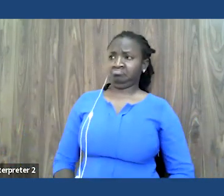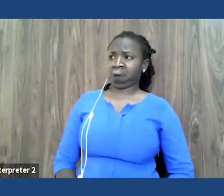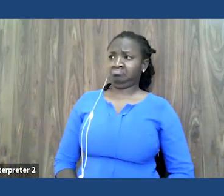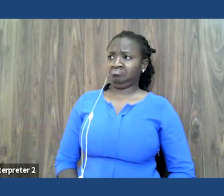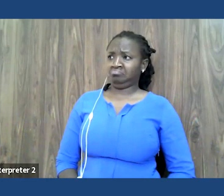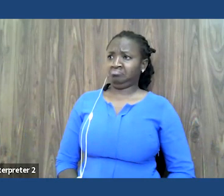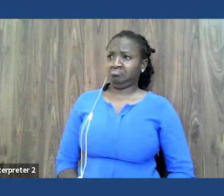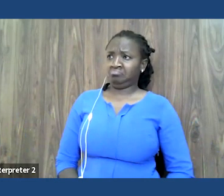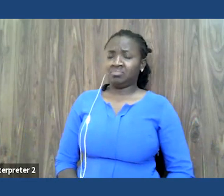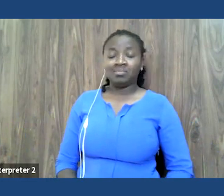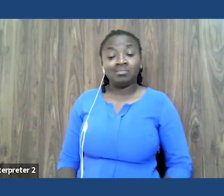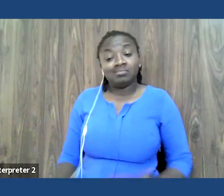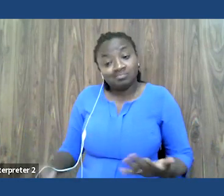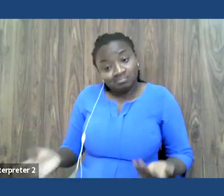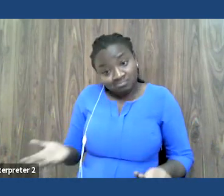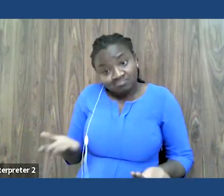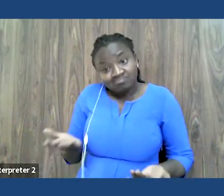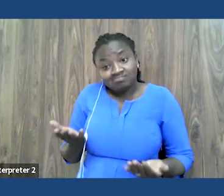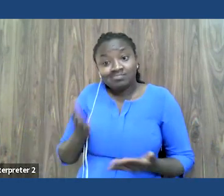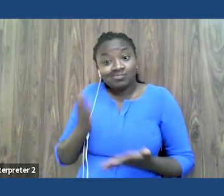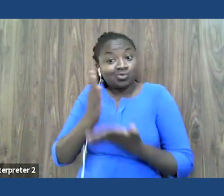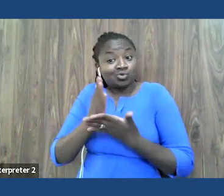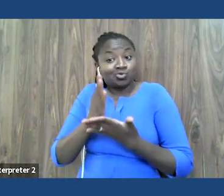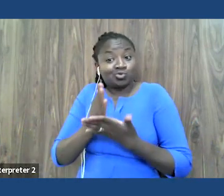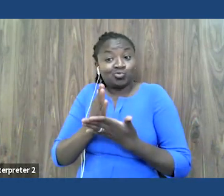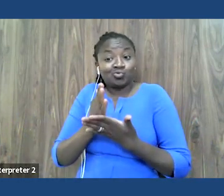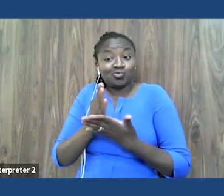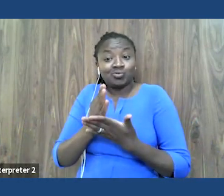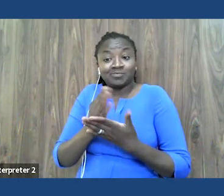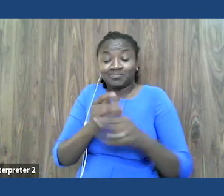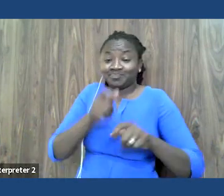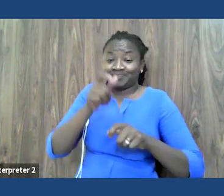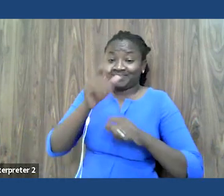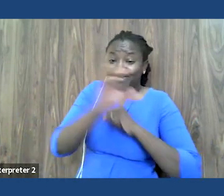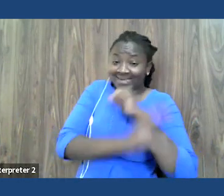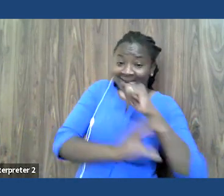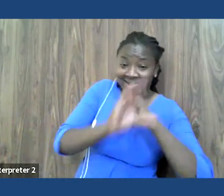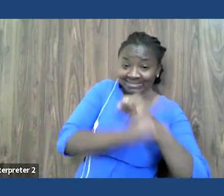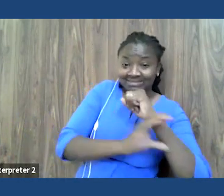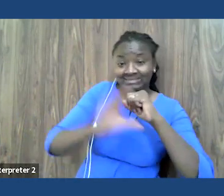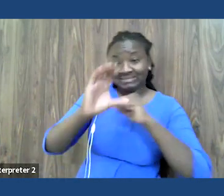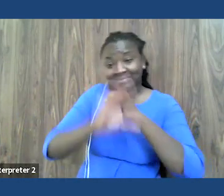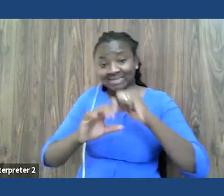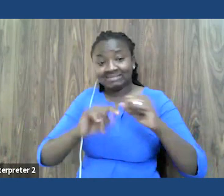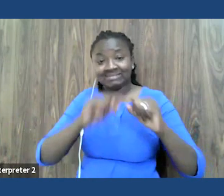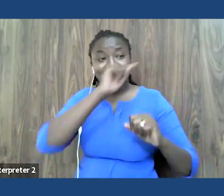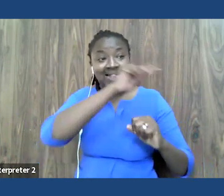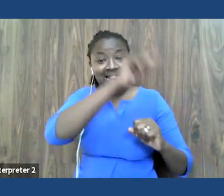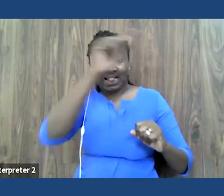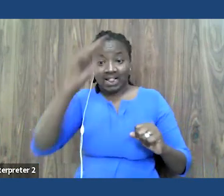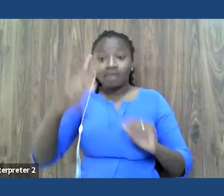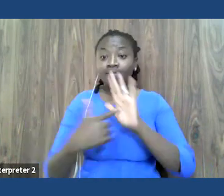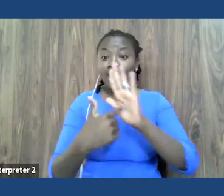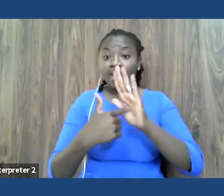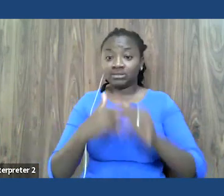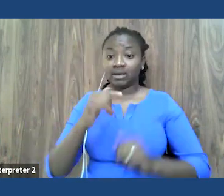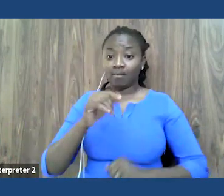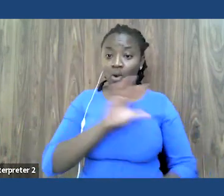There are many countries where if I were an older person, in Africa, for example, a younger